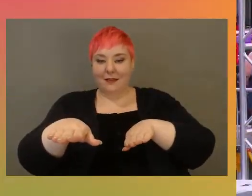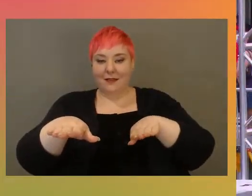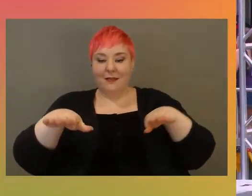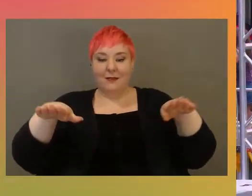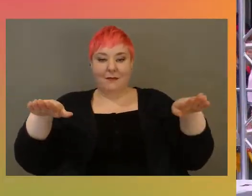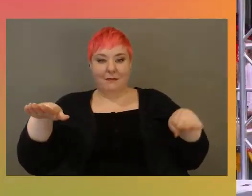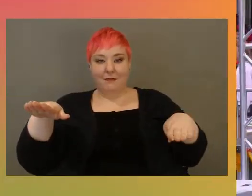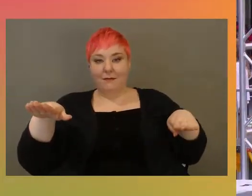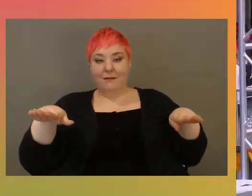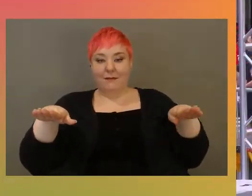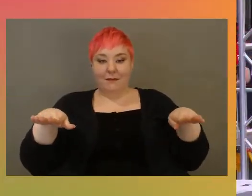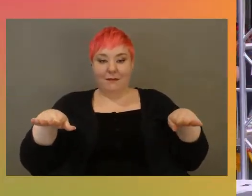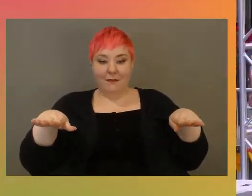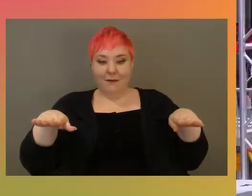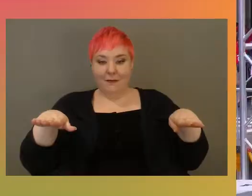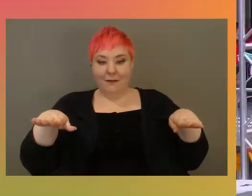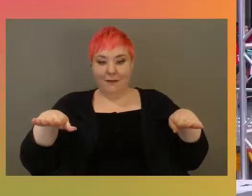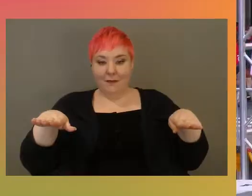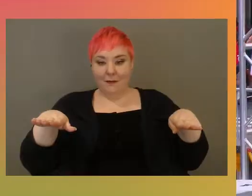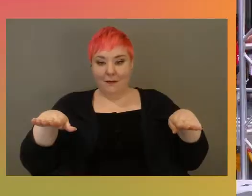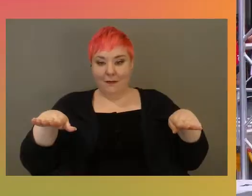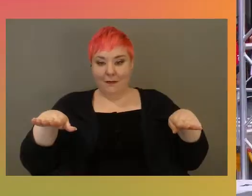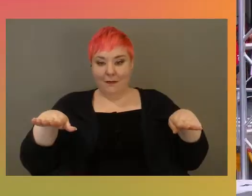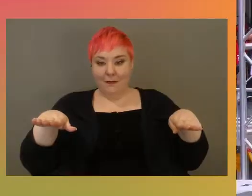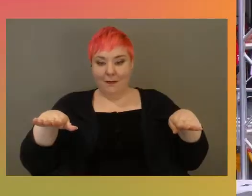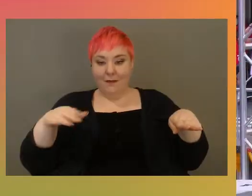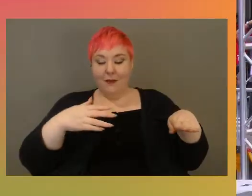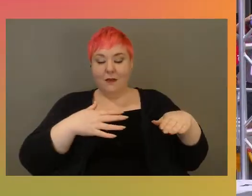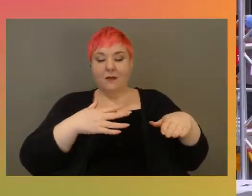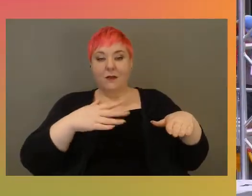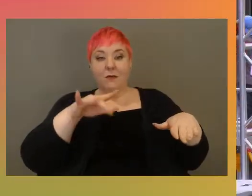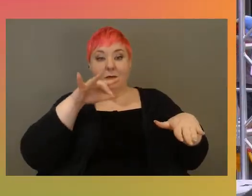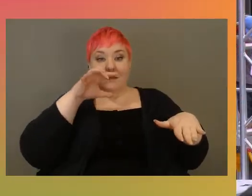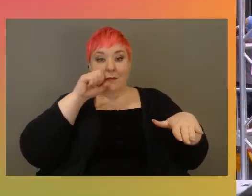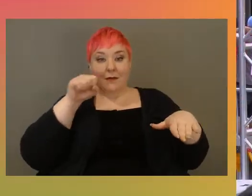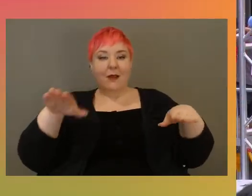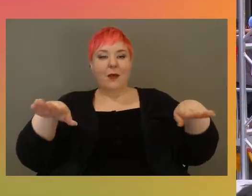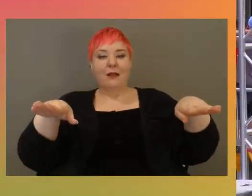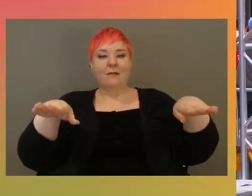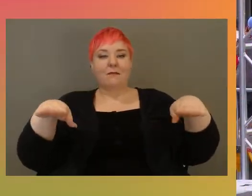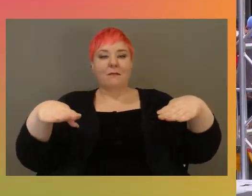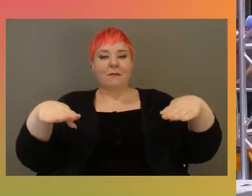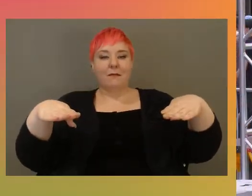AND THE STREET IN BOTH LEGS. TURN THE FEET PARALLEL, SO YOU